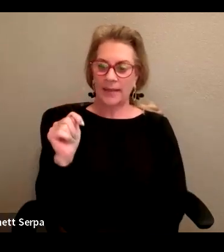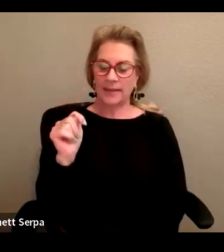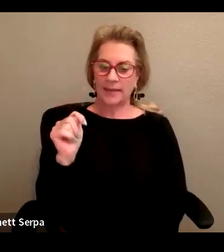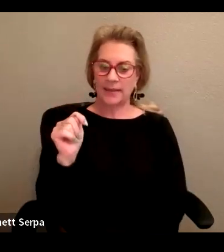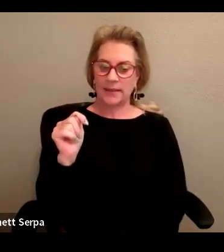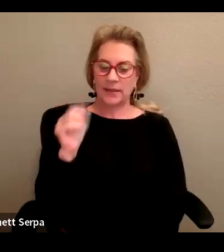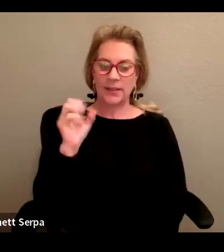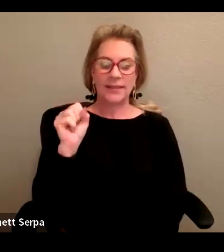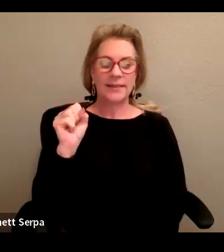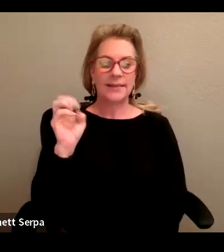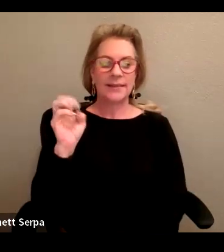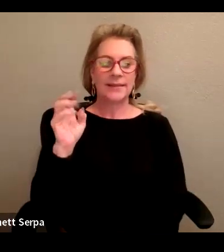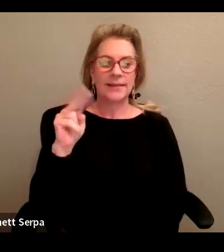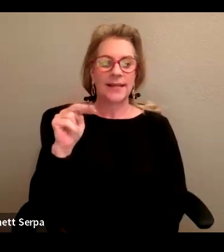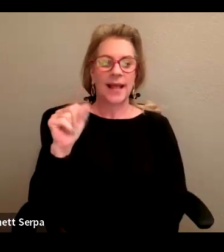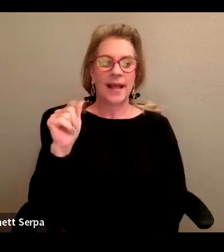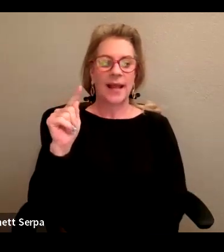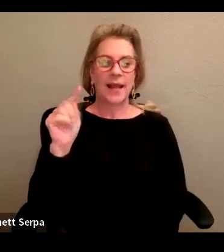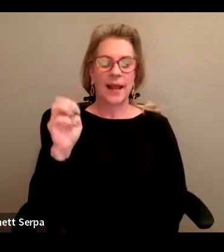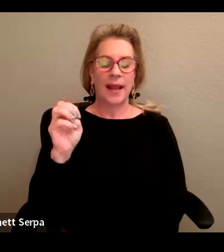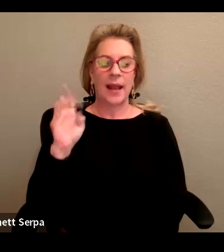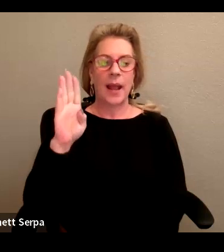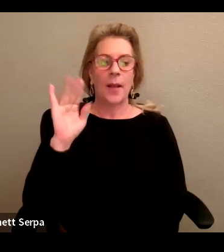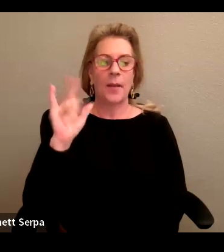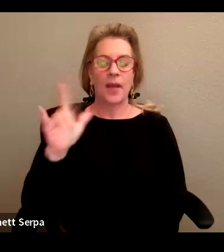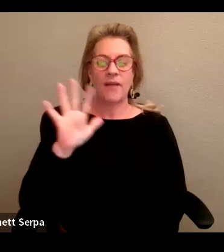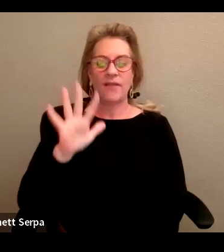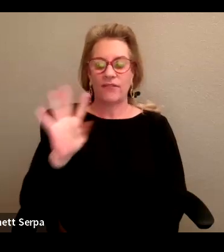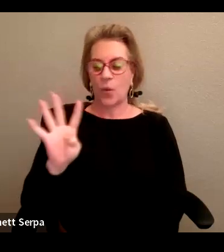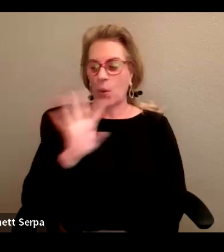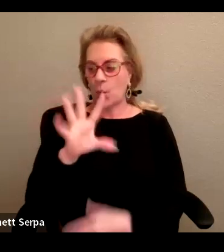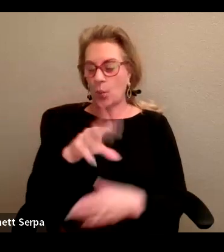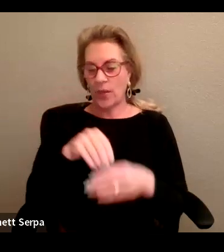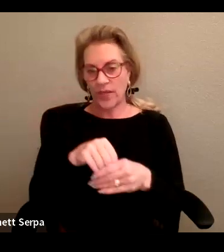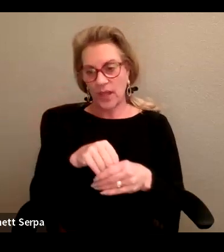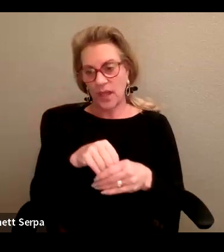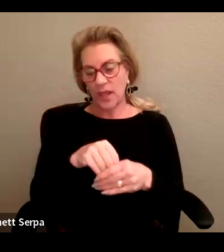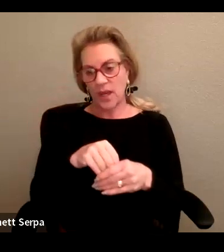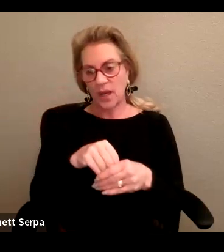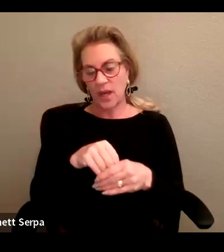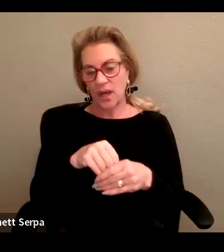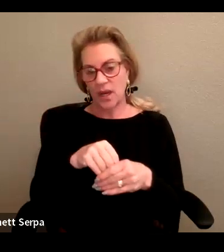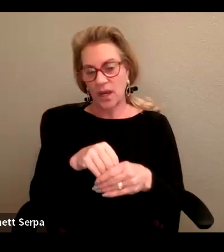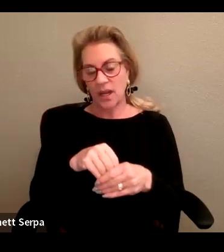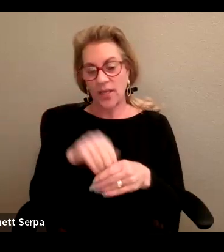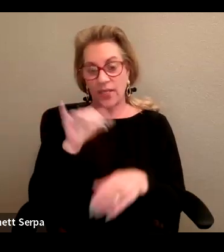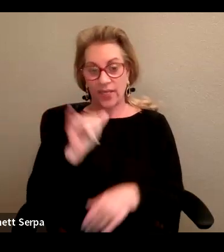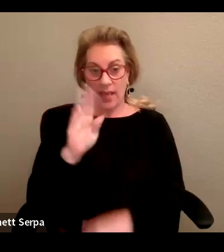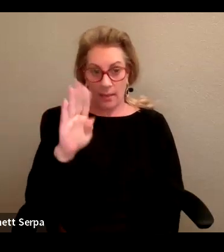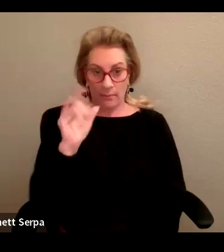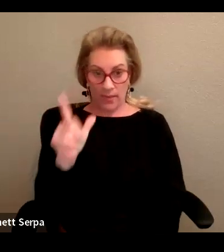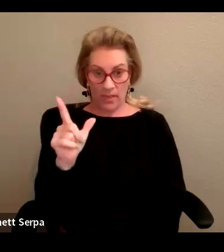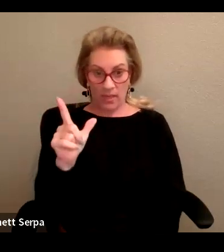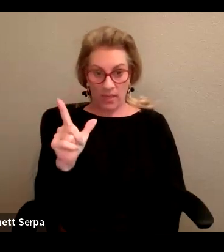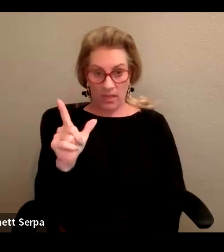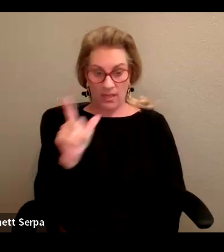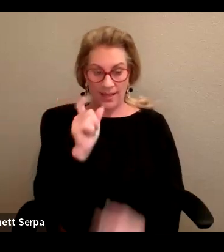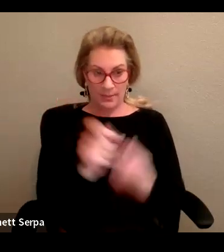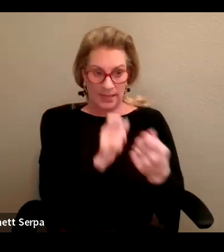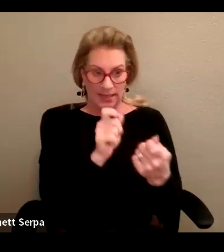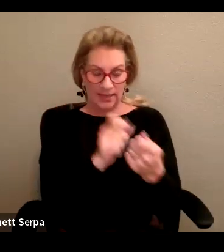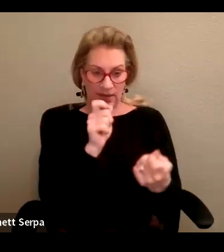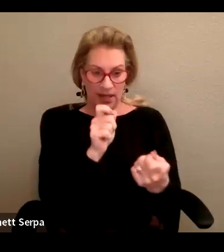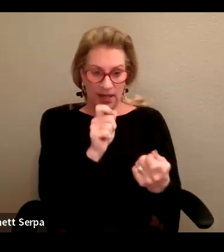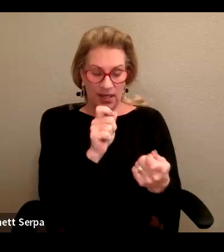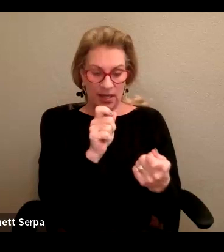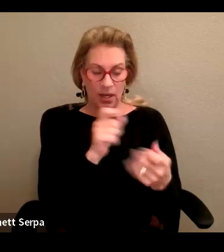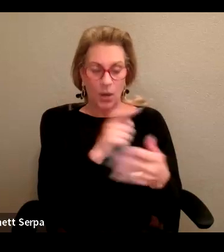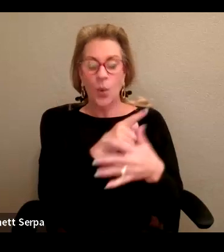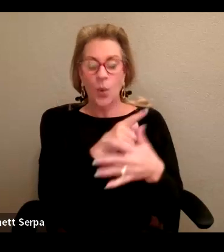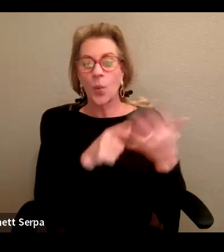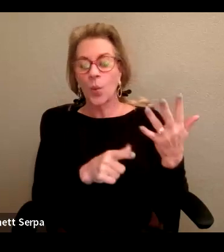Bill 54 and within the um within Senate Bill 54 specifically the provisions that uh pertain